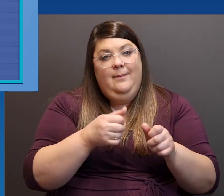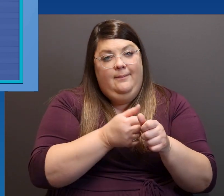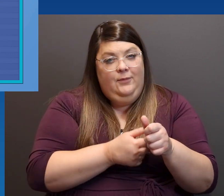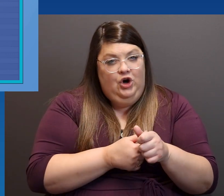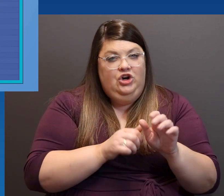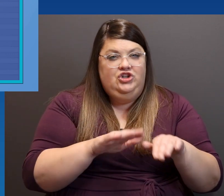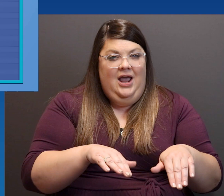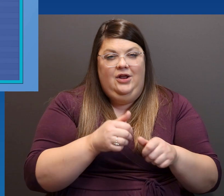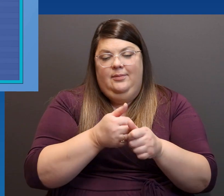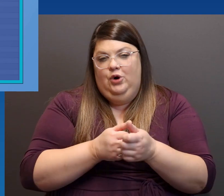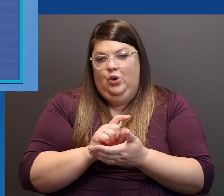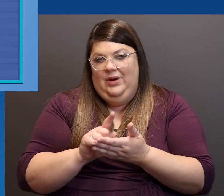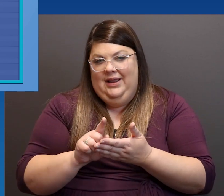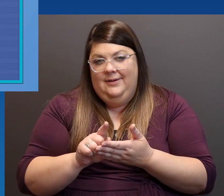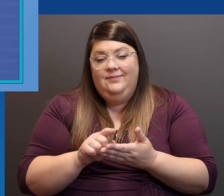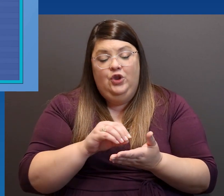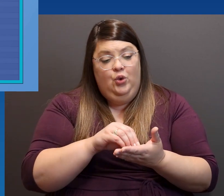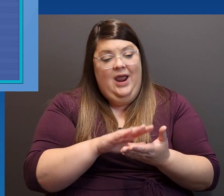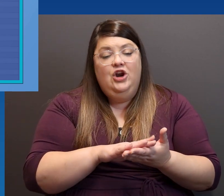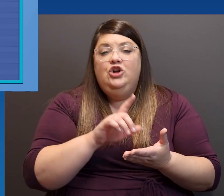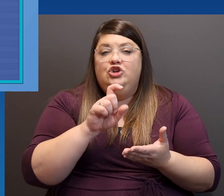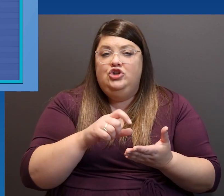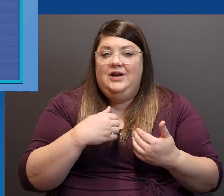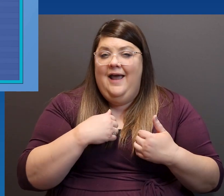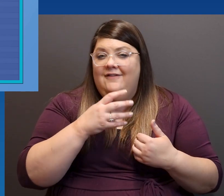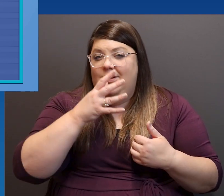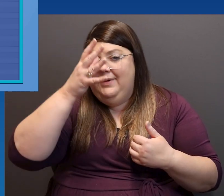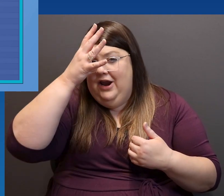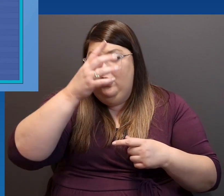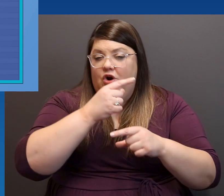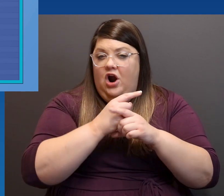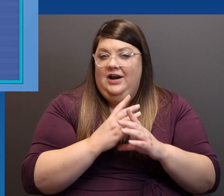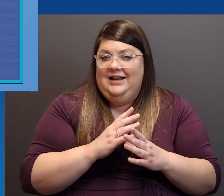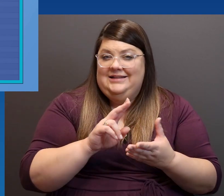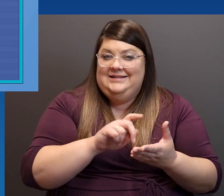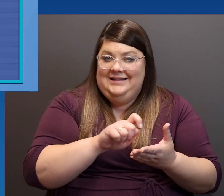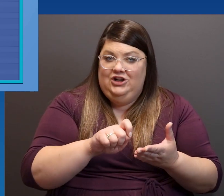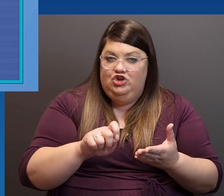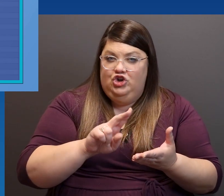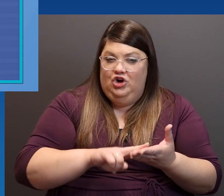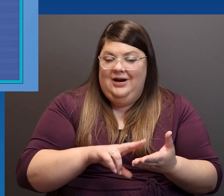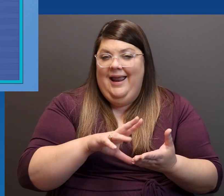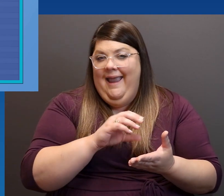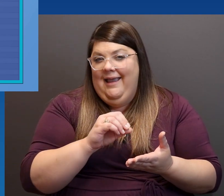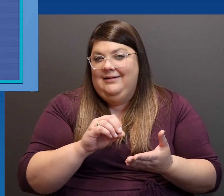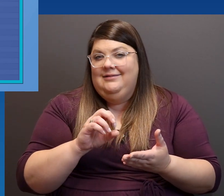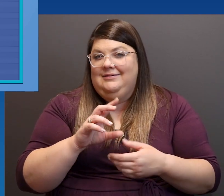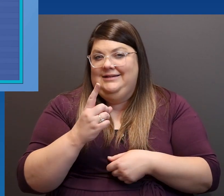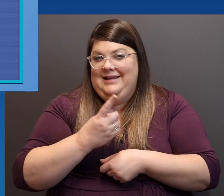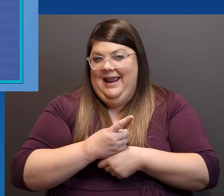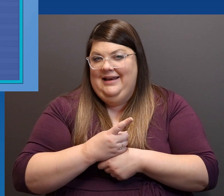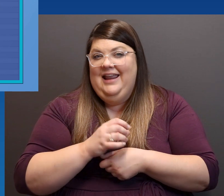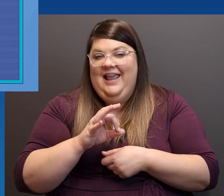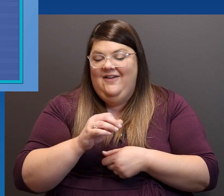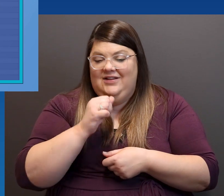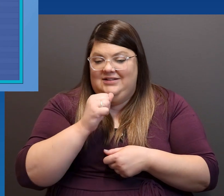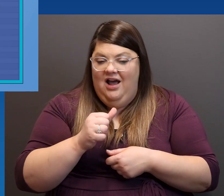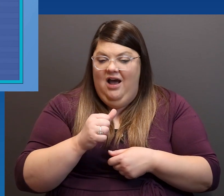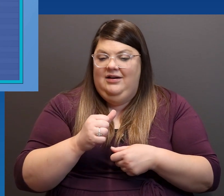The record should include the parent or guardian signature and date if the date is not specified on a monthly basis.